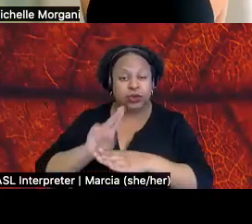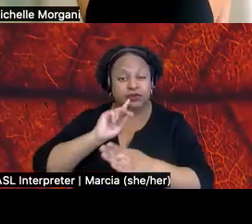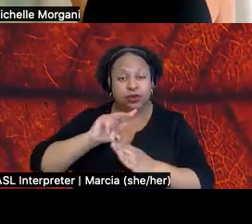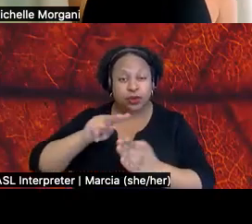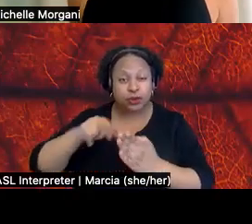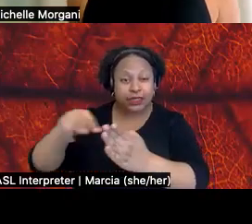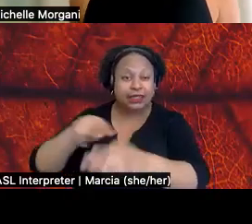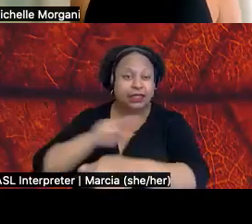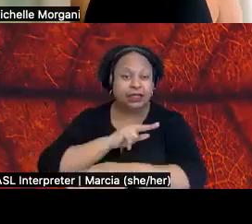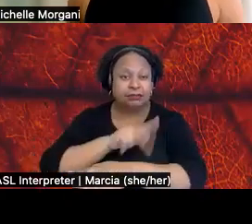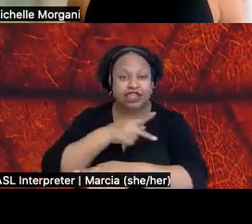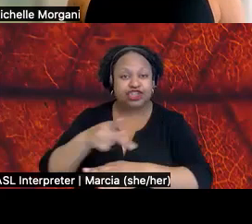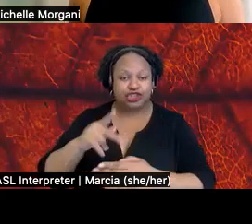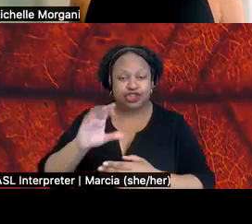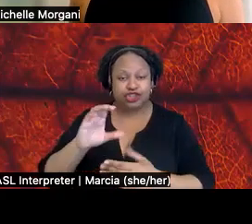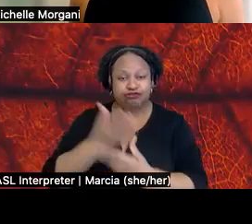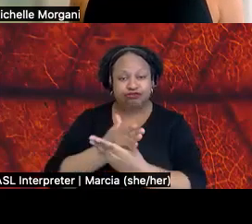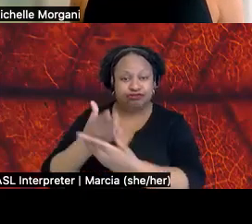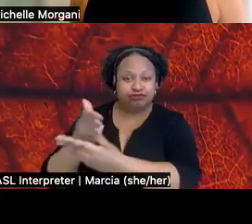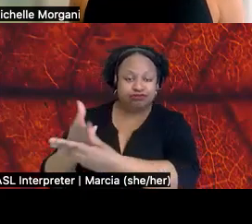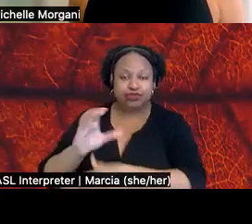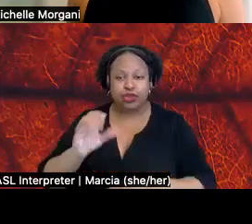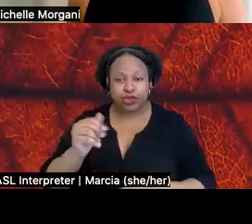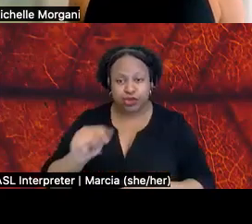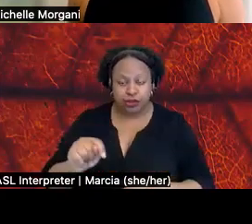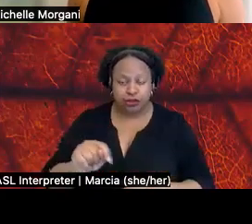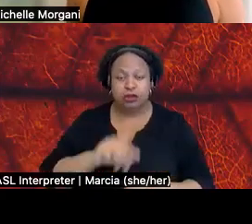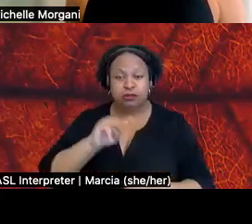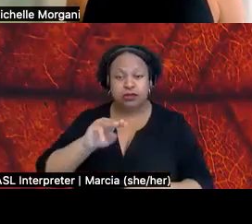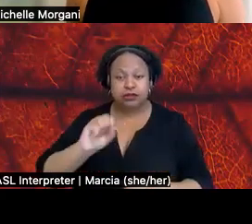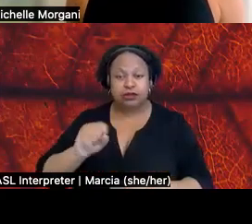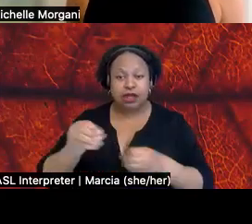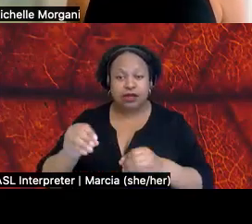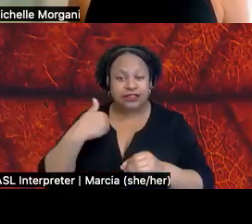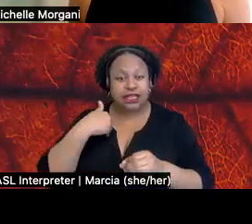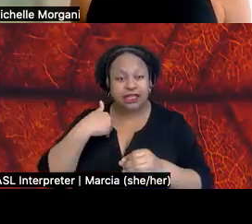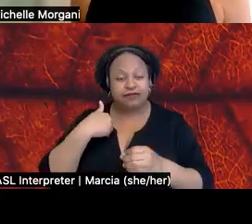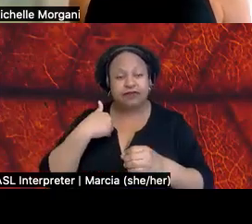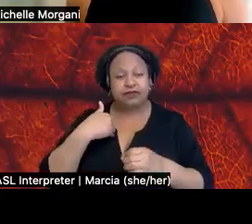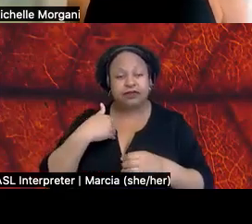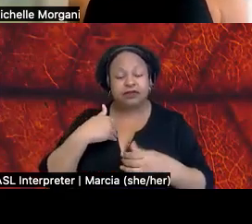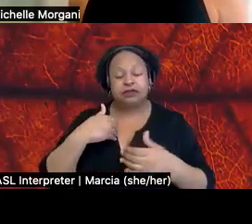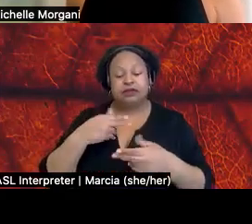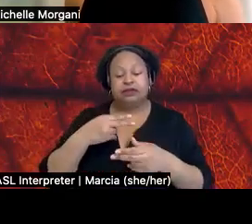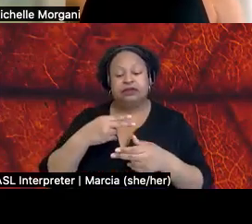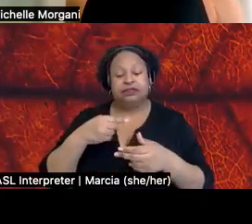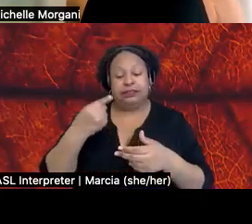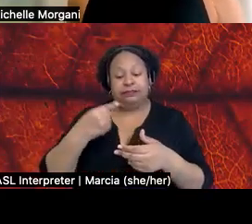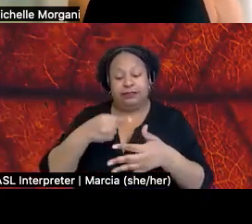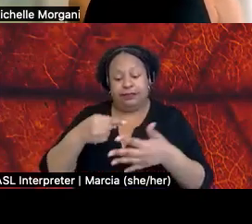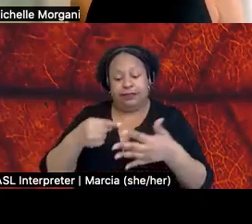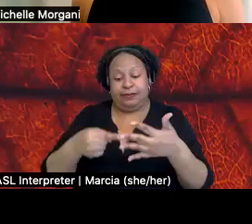Microsoft Office has a feature called Immersive Reader and Immmersice Reader is a feature that